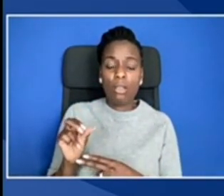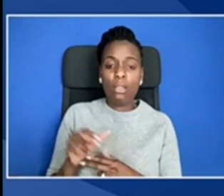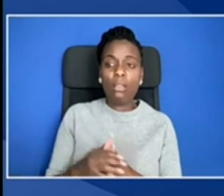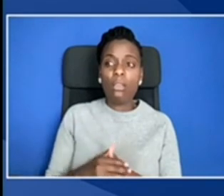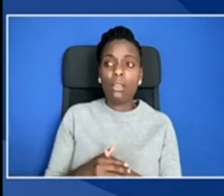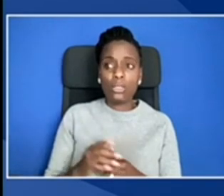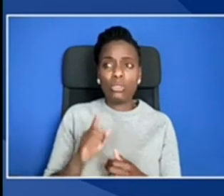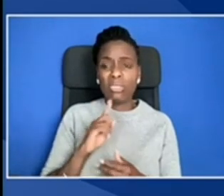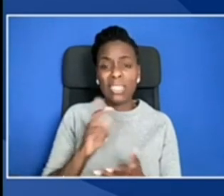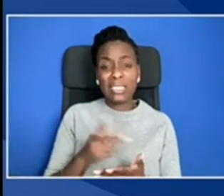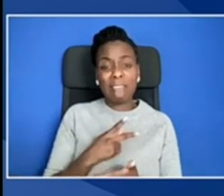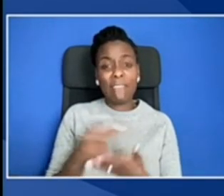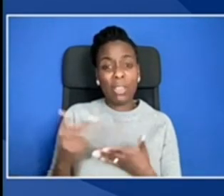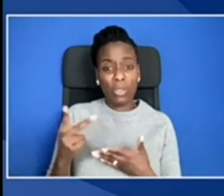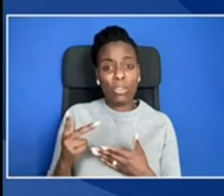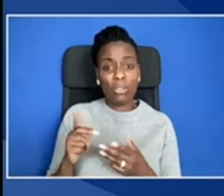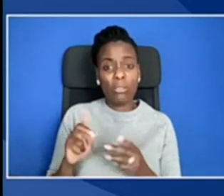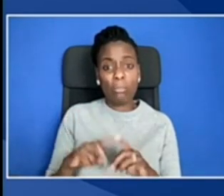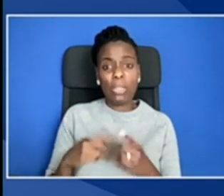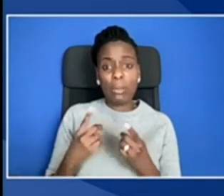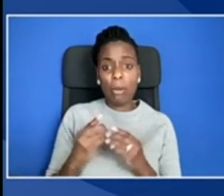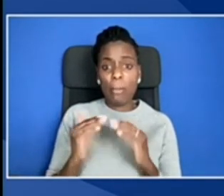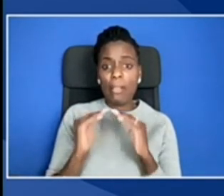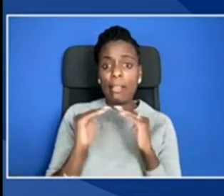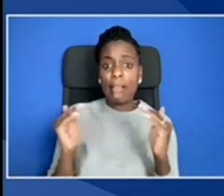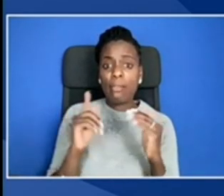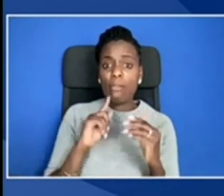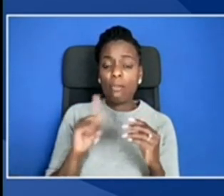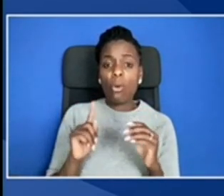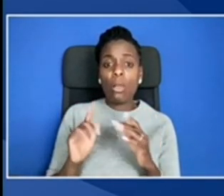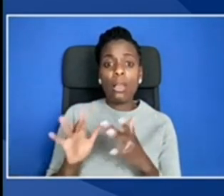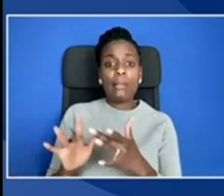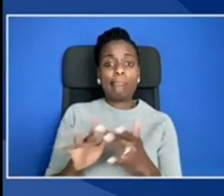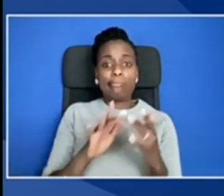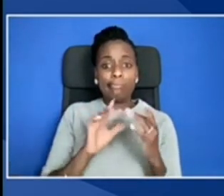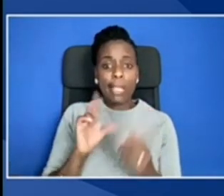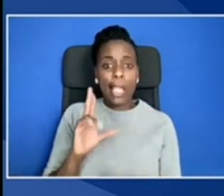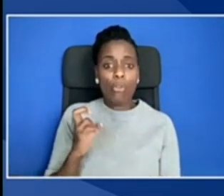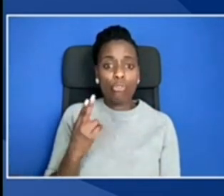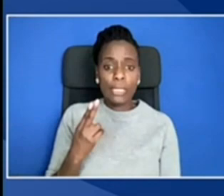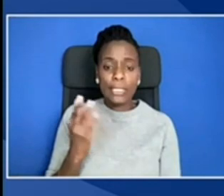on the Department for outreach in letting